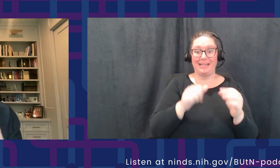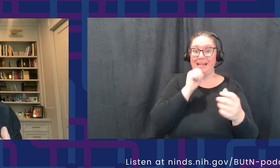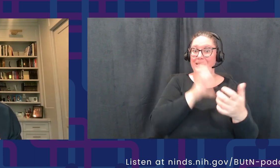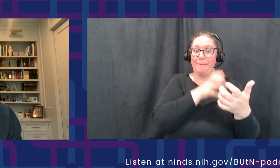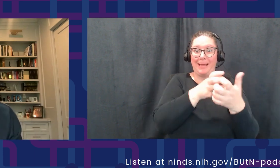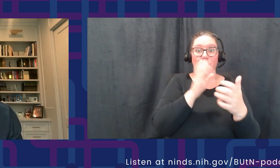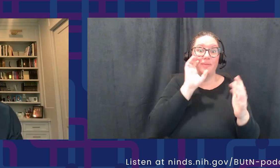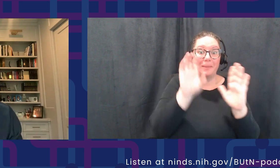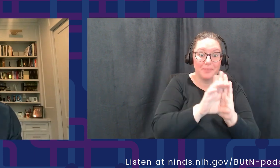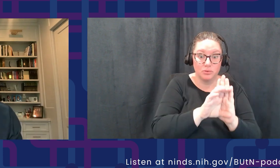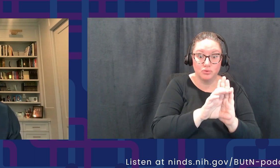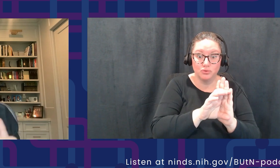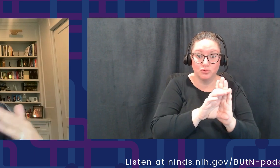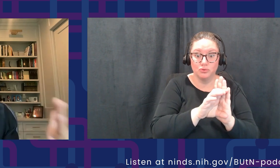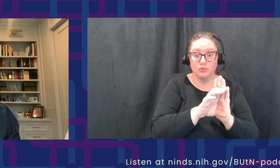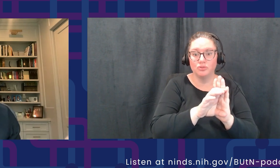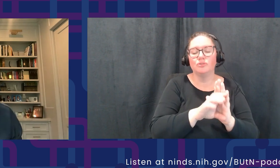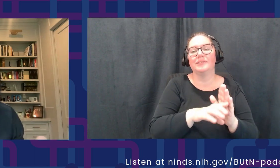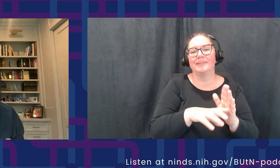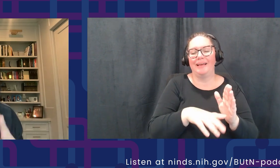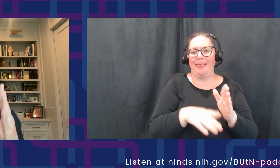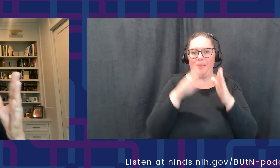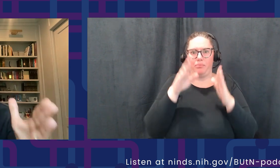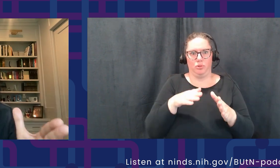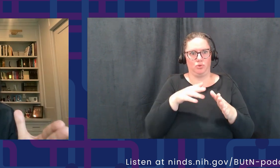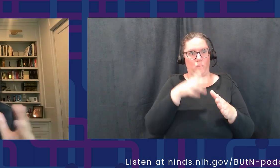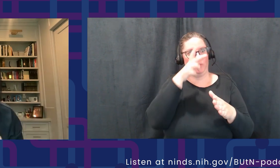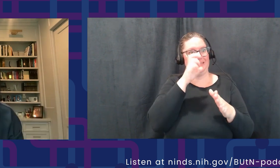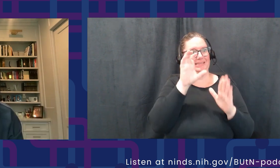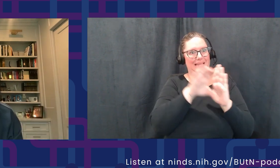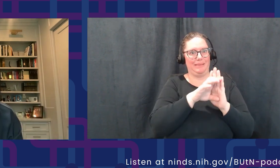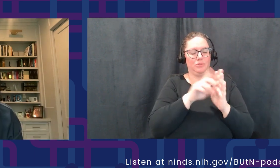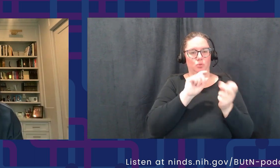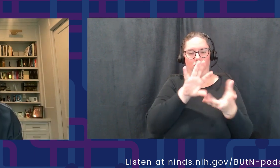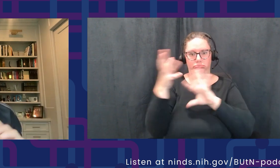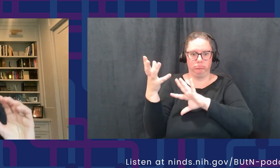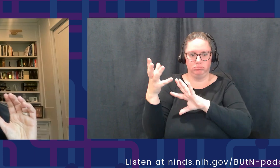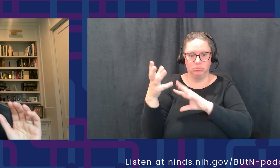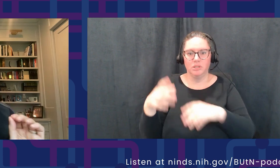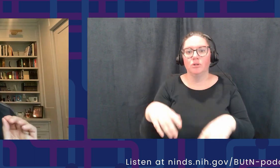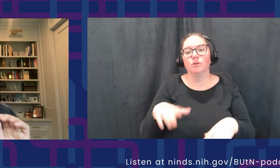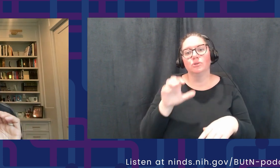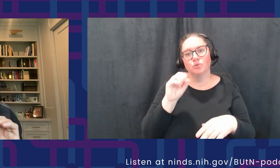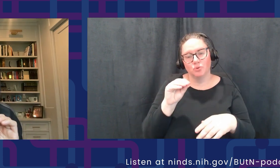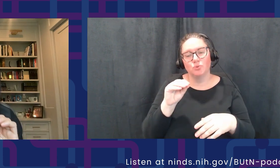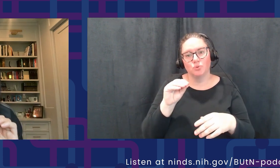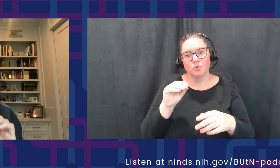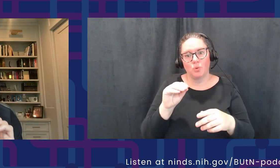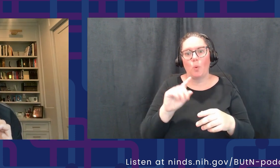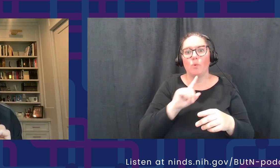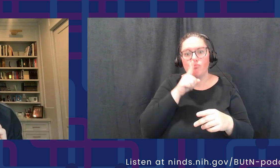images, right, the person who just sees the images is confused. So I think it's really, really important.